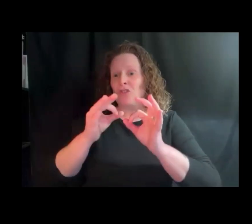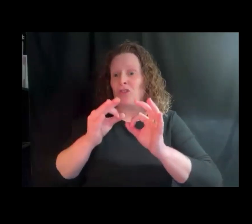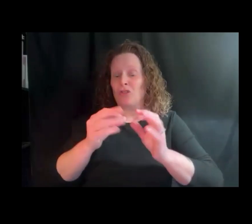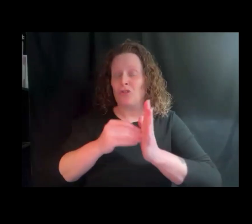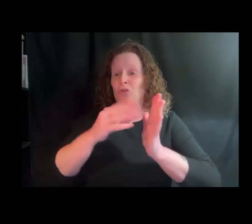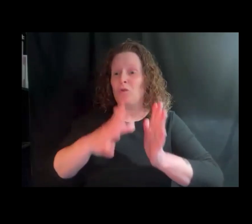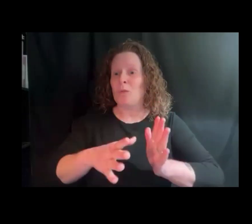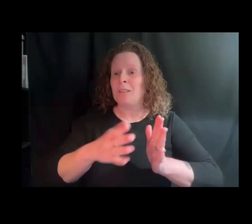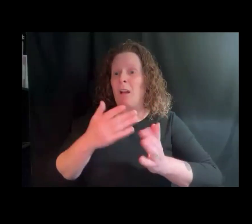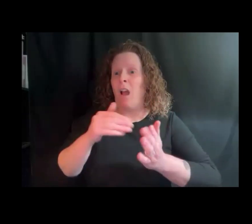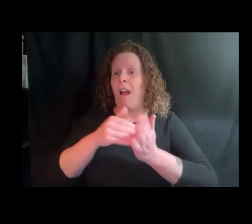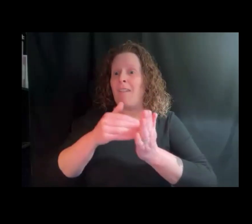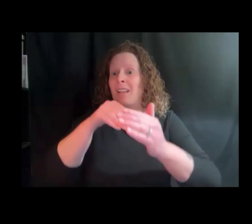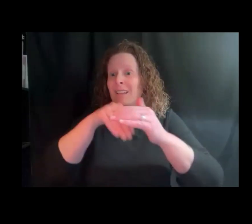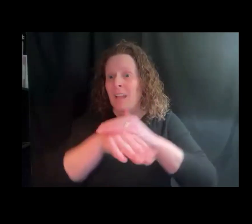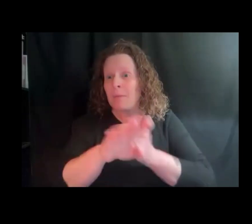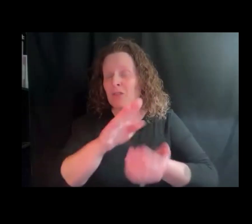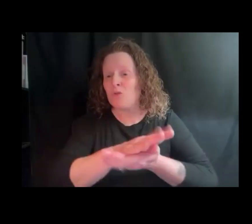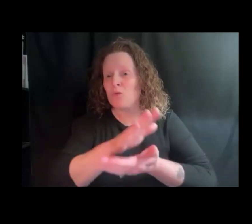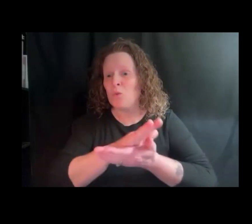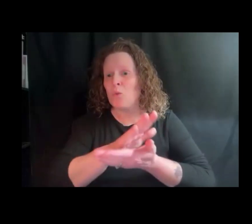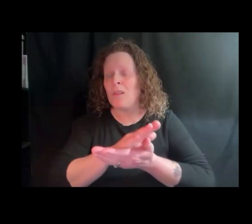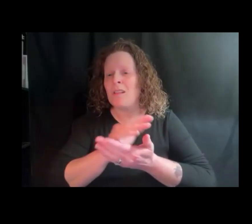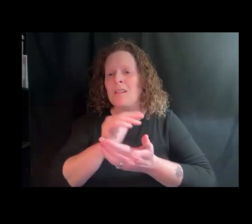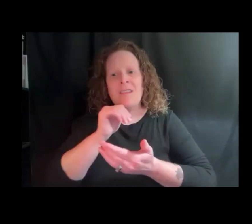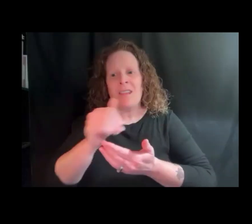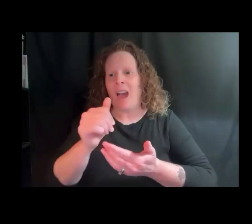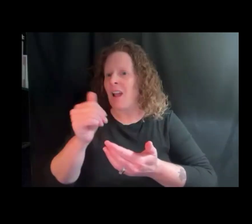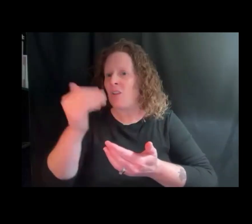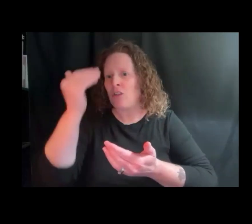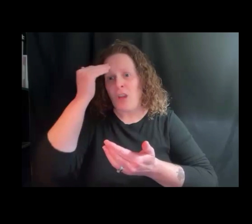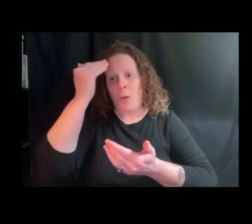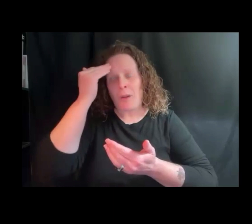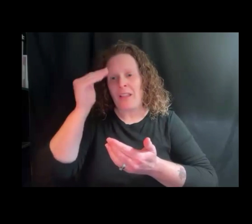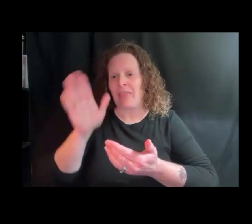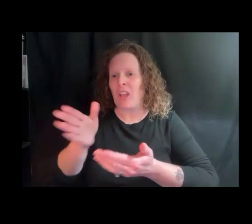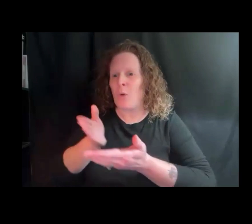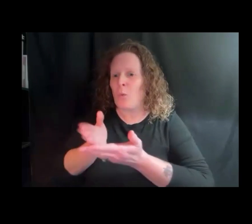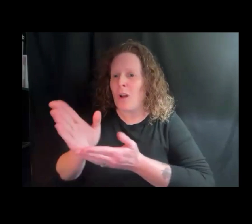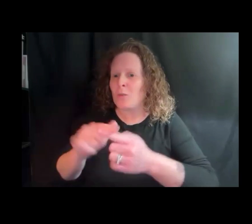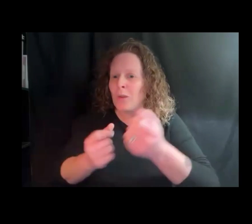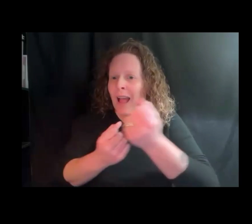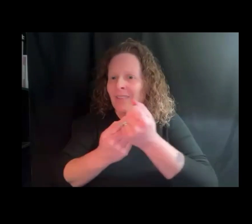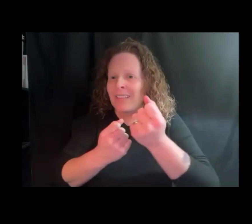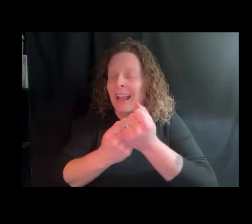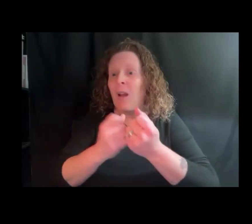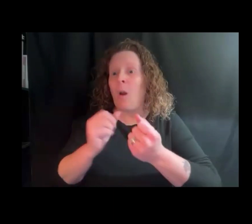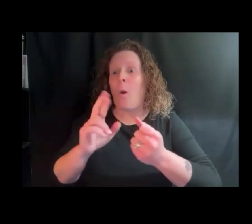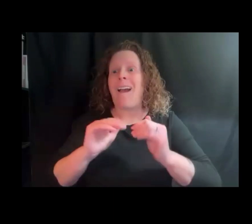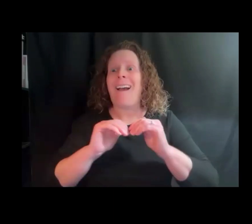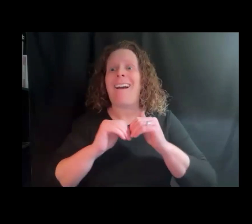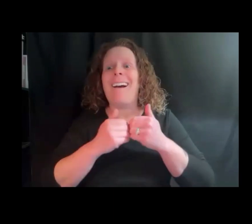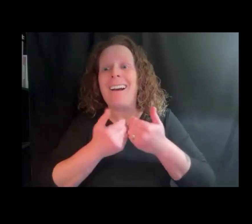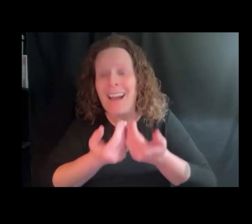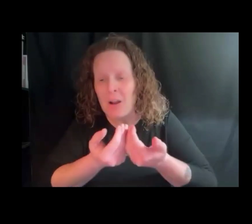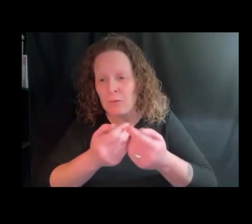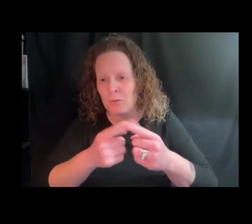The word advocacy is something that students need to learn. They're very often coming into school